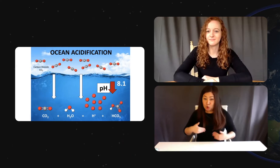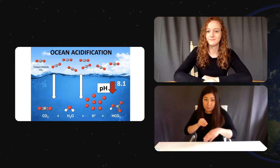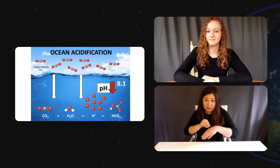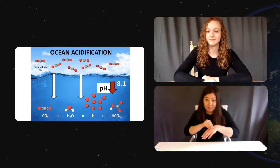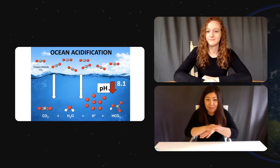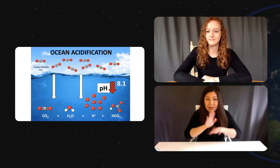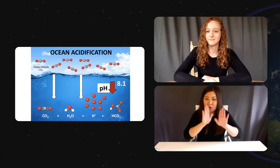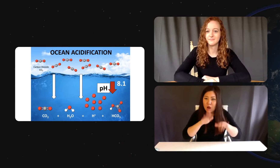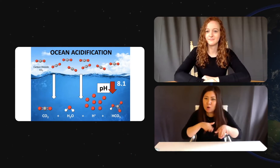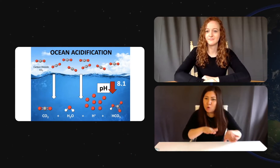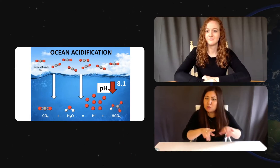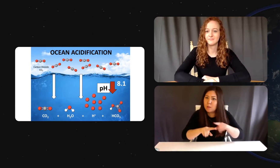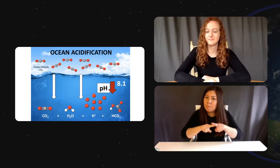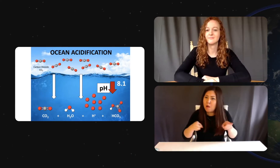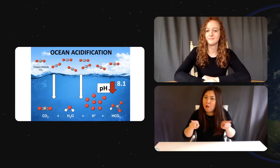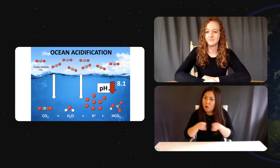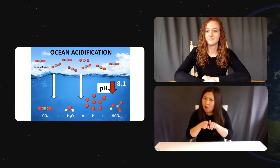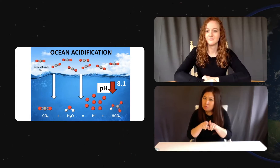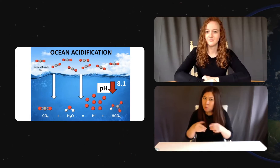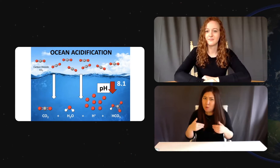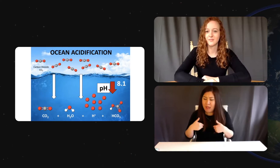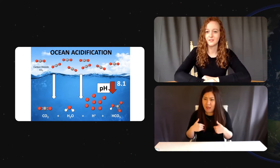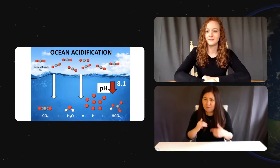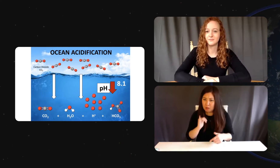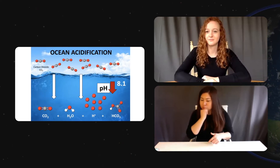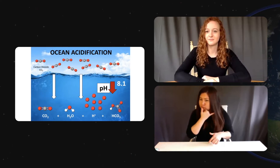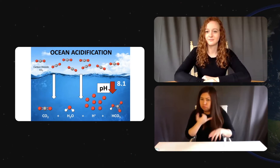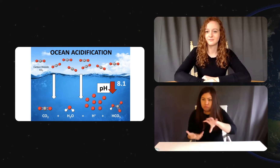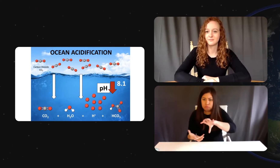Humans have affected and impacted the ocean.